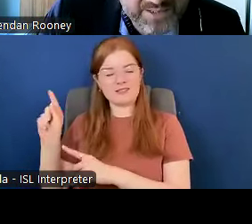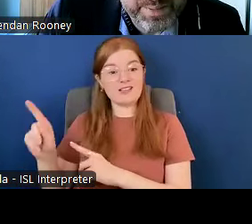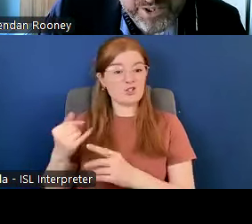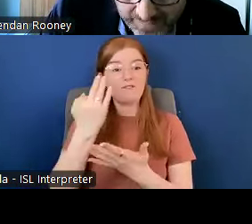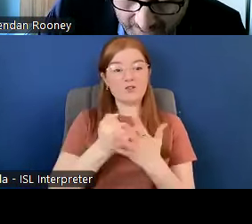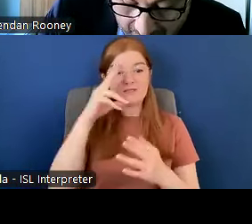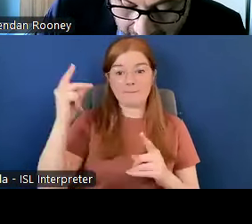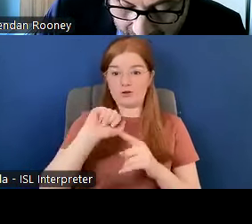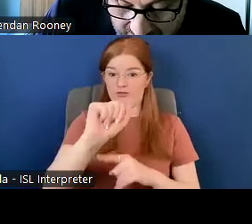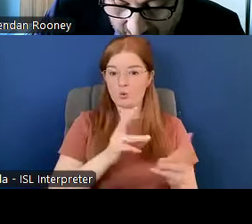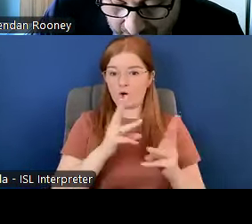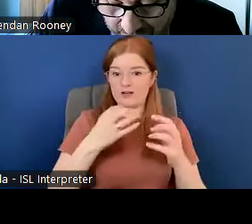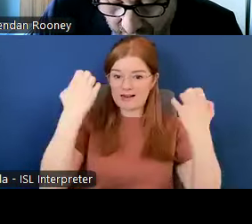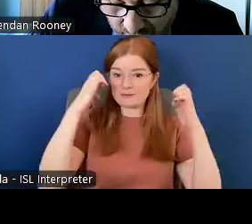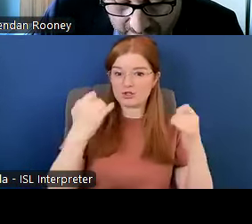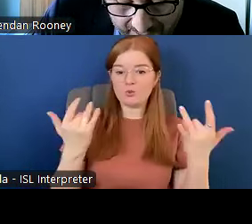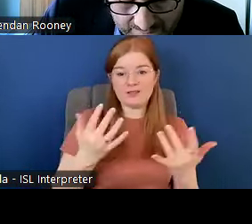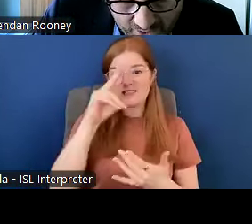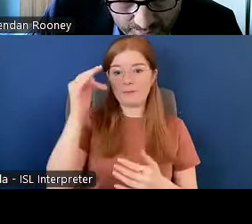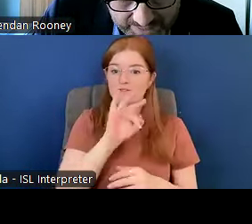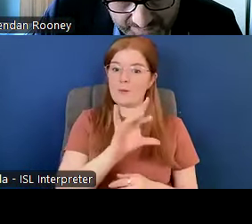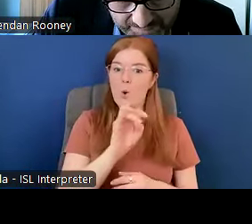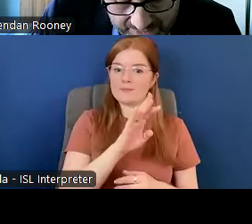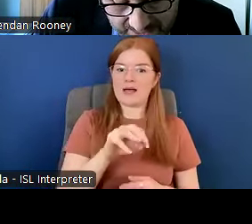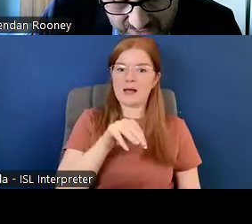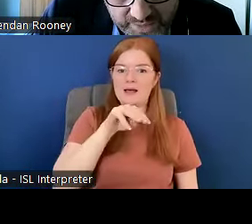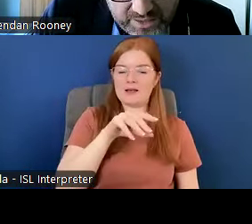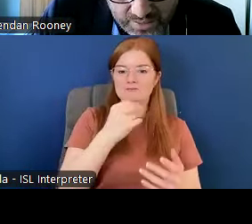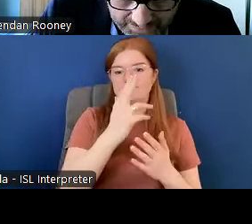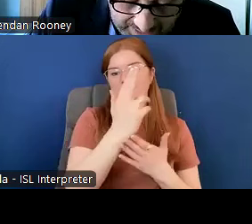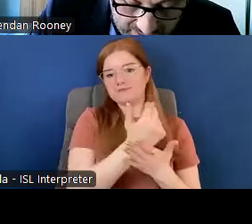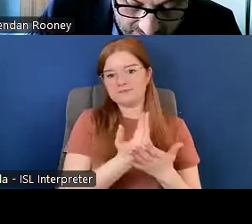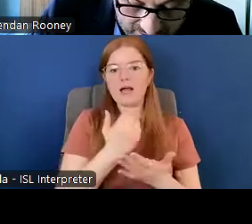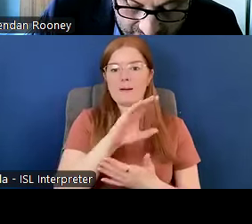exhibition are samples from Hone's magnum opus, the east window of Eton College